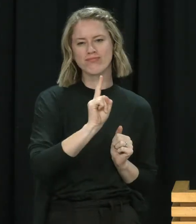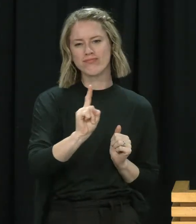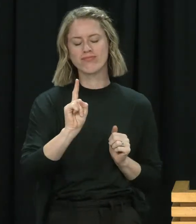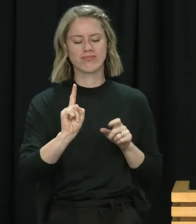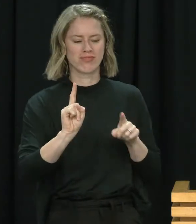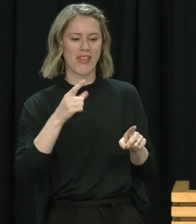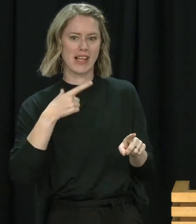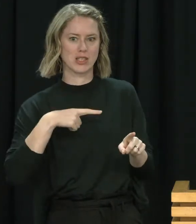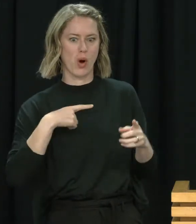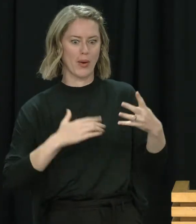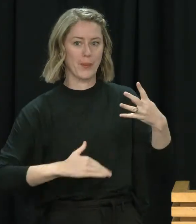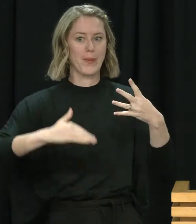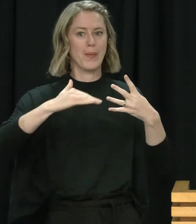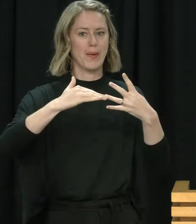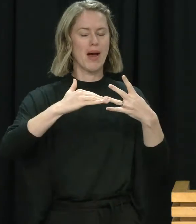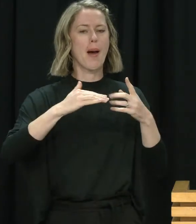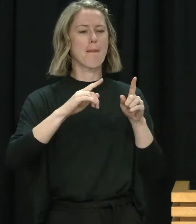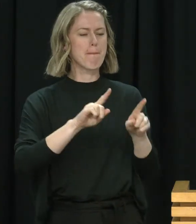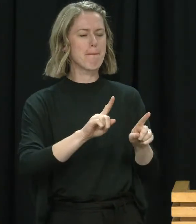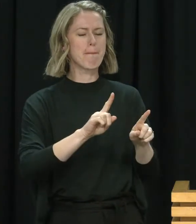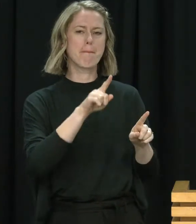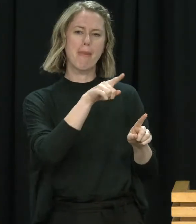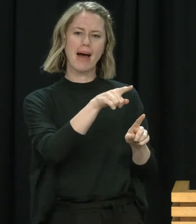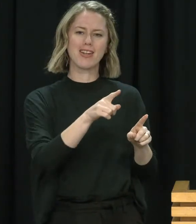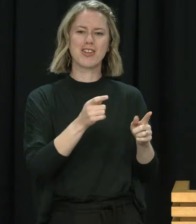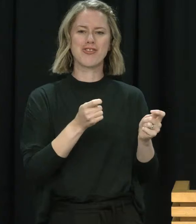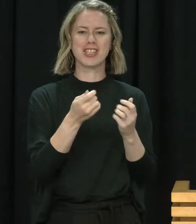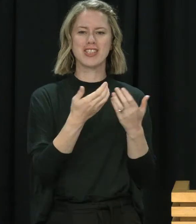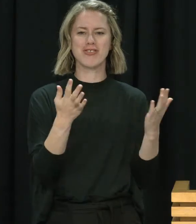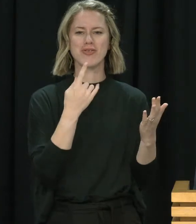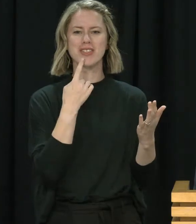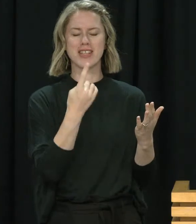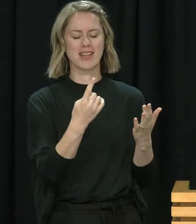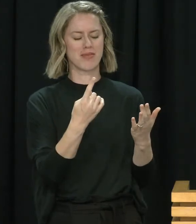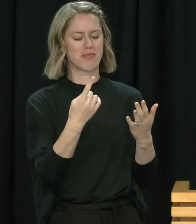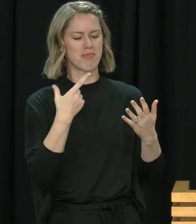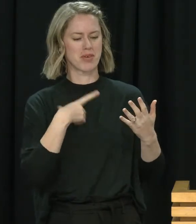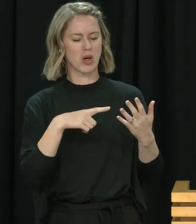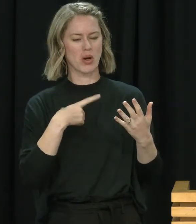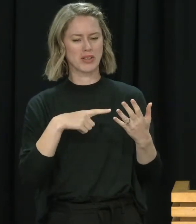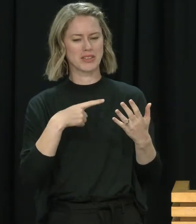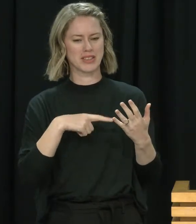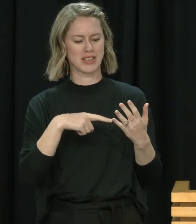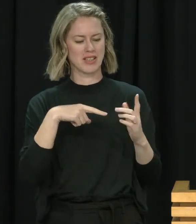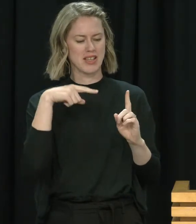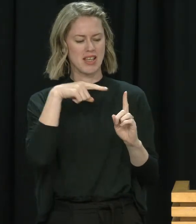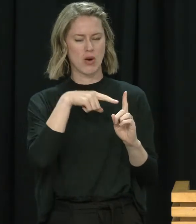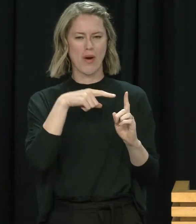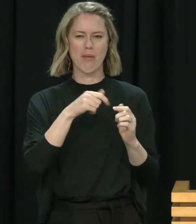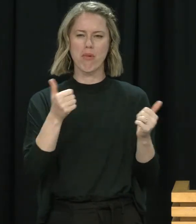challenging case because of the extent of the potential exposure. As the